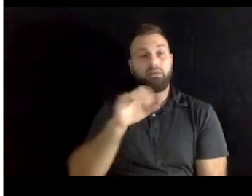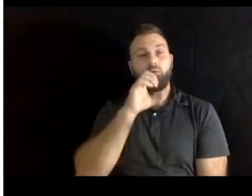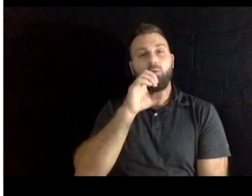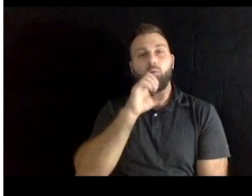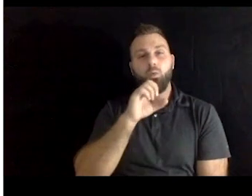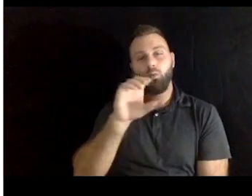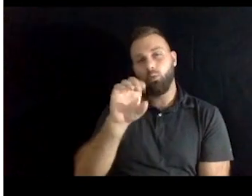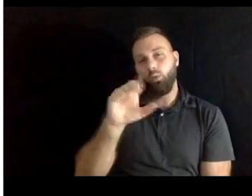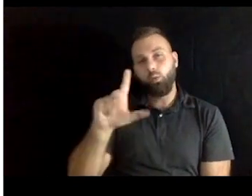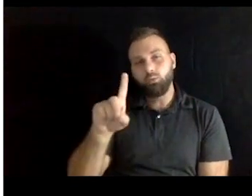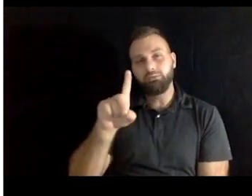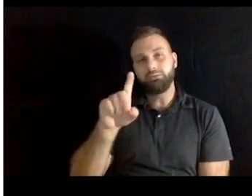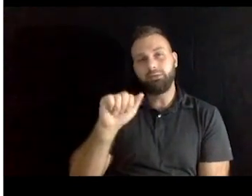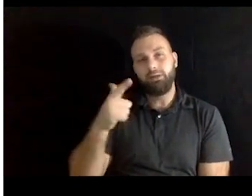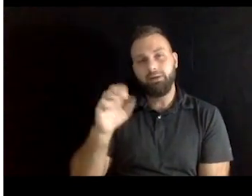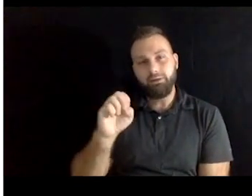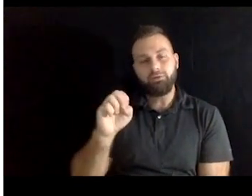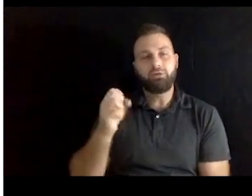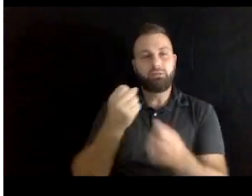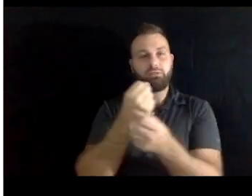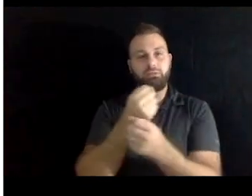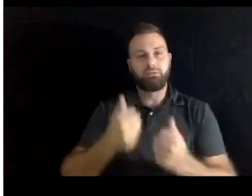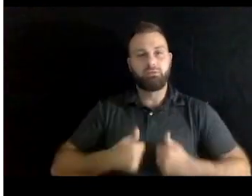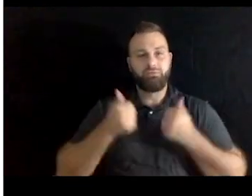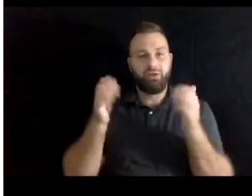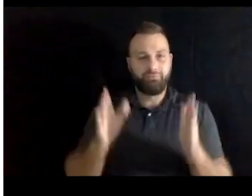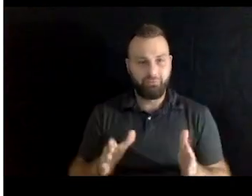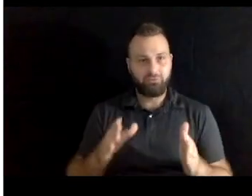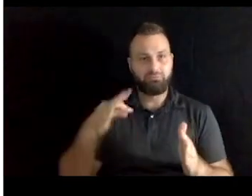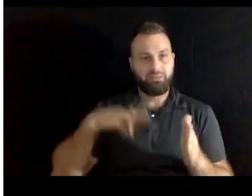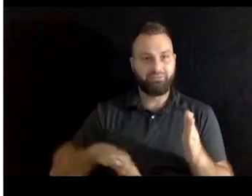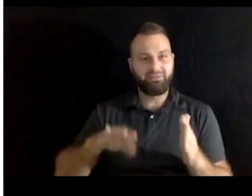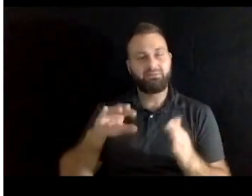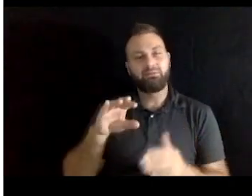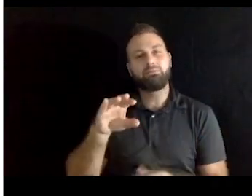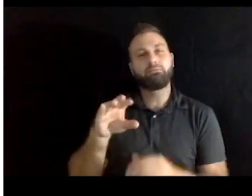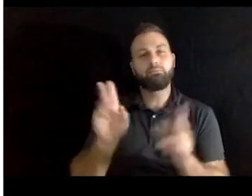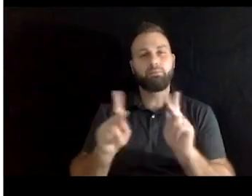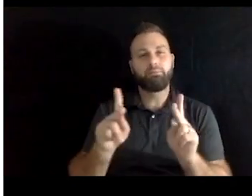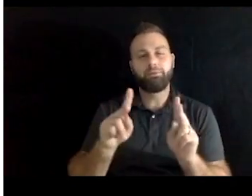benefit the OASI is kind of what people usually think about when